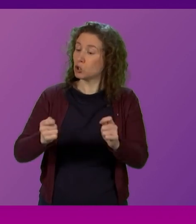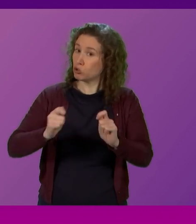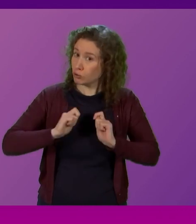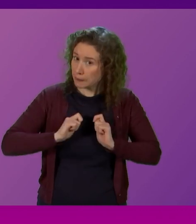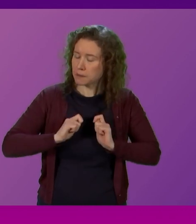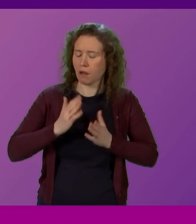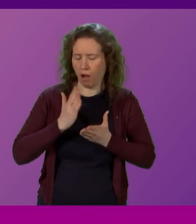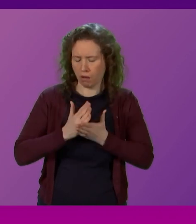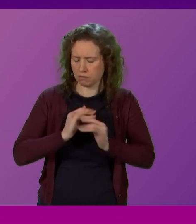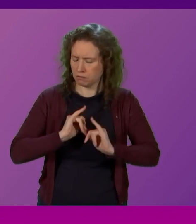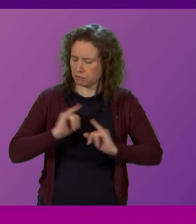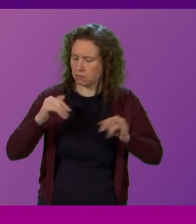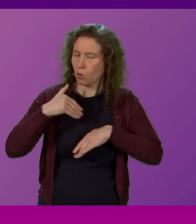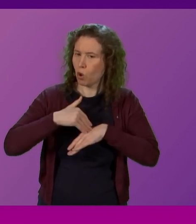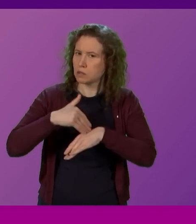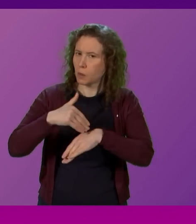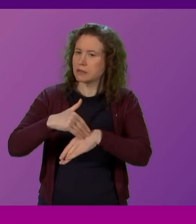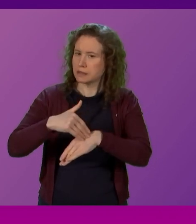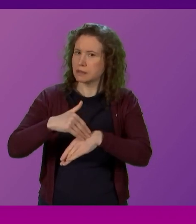severe consequences, potentially, for patients.